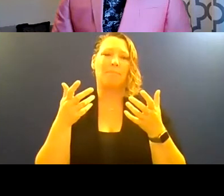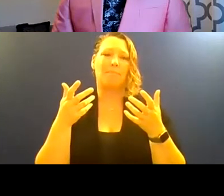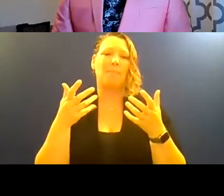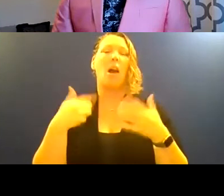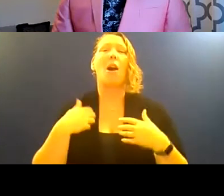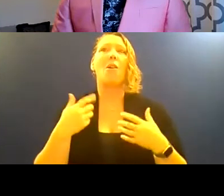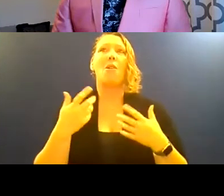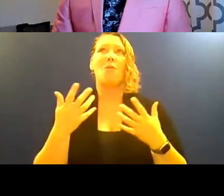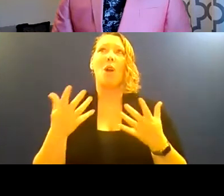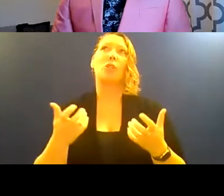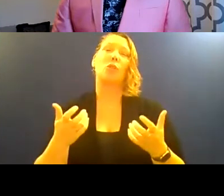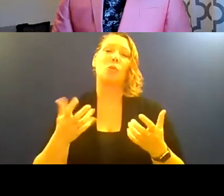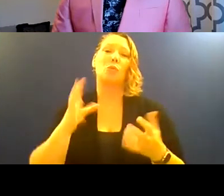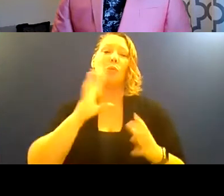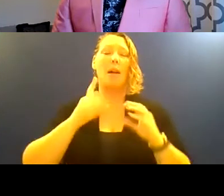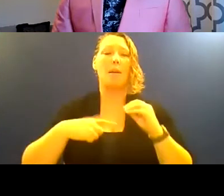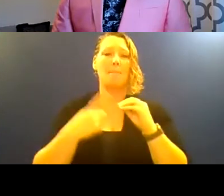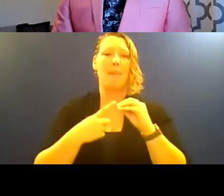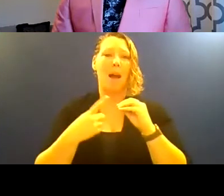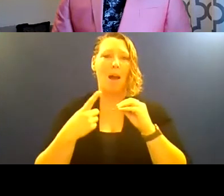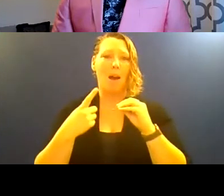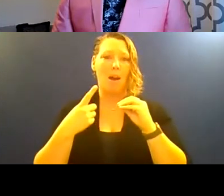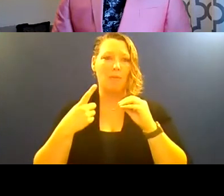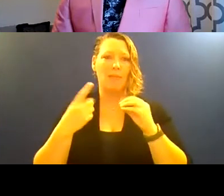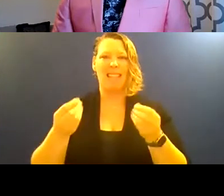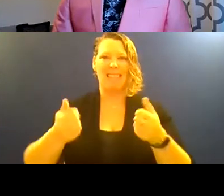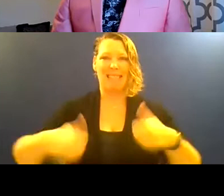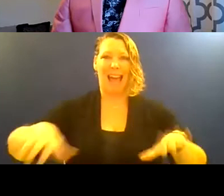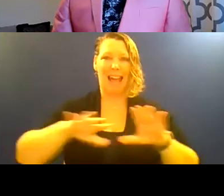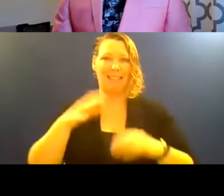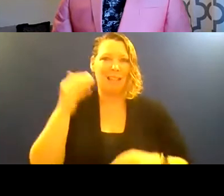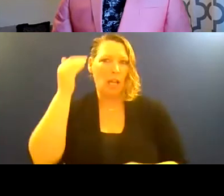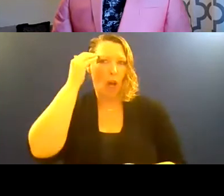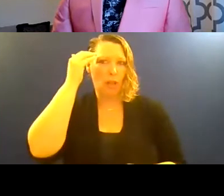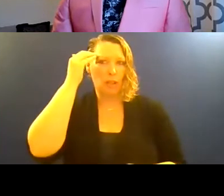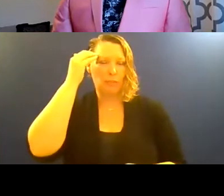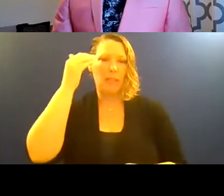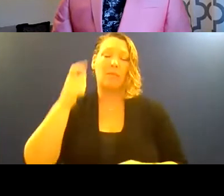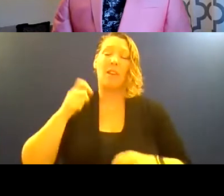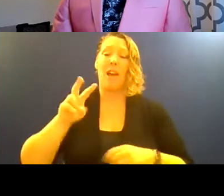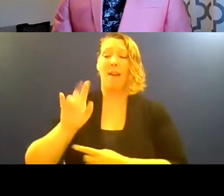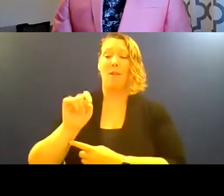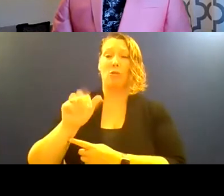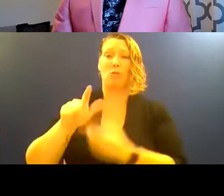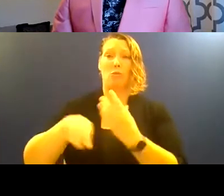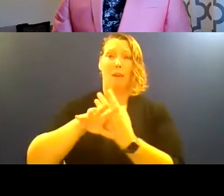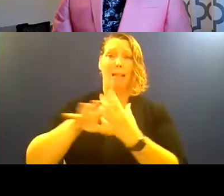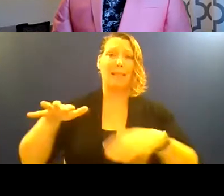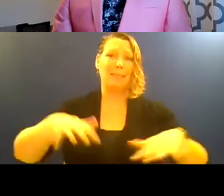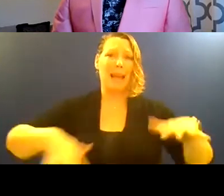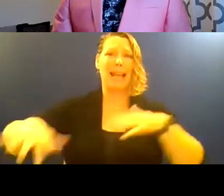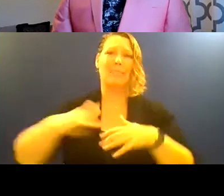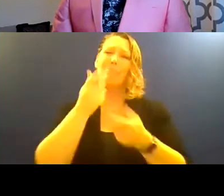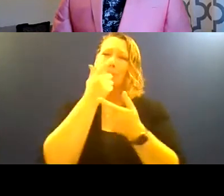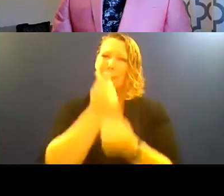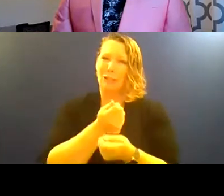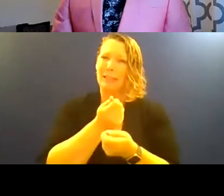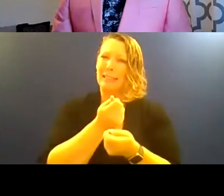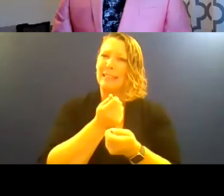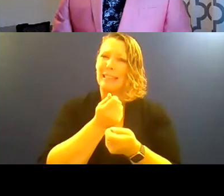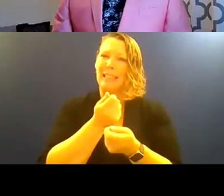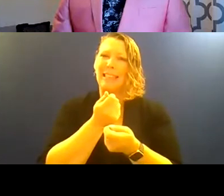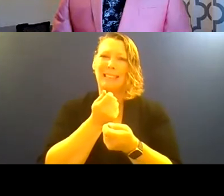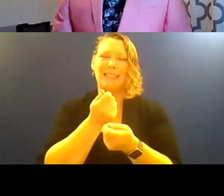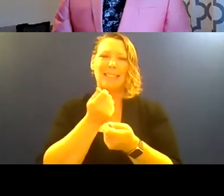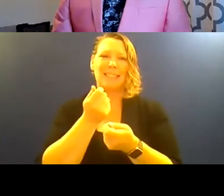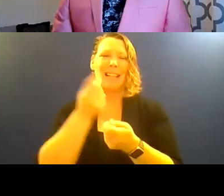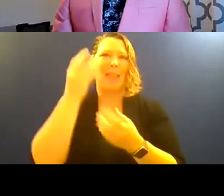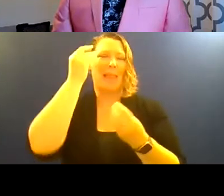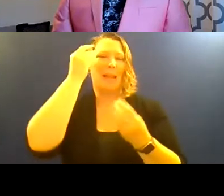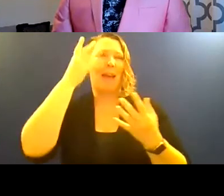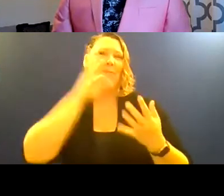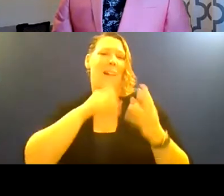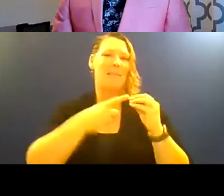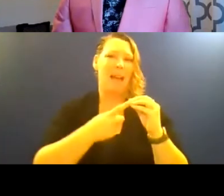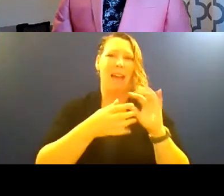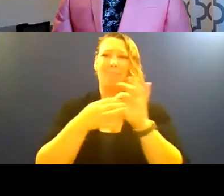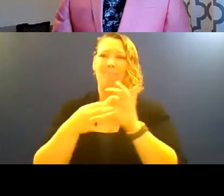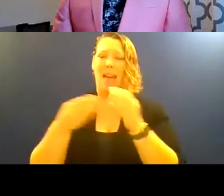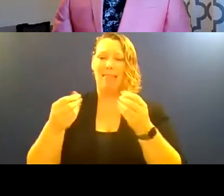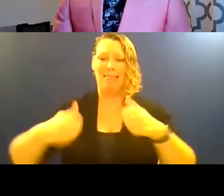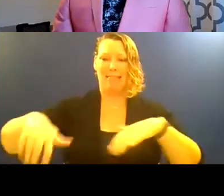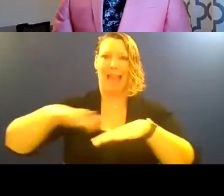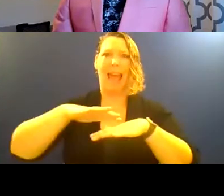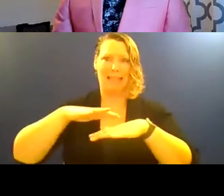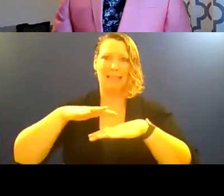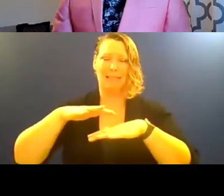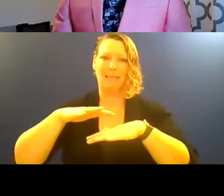I wanted to talk about land acknowledgement just because in virtual spaces, there's such an interesting dynamic to think about and talk about when it comes to land acknowledgement.